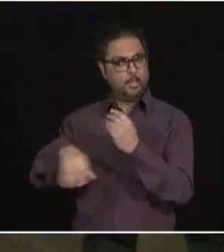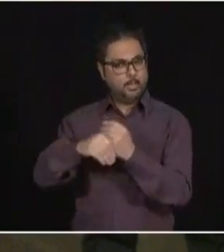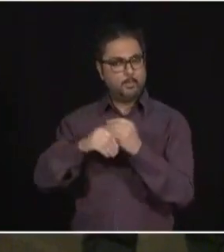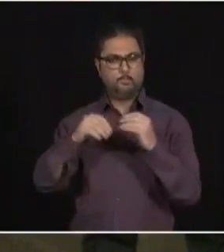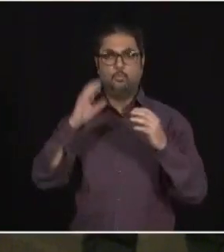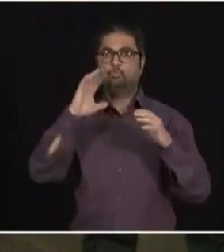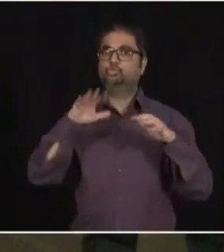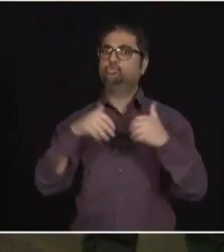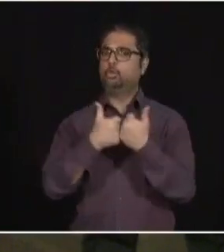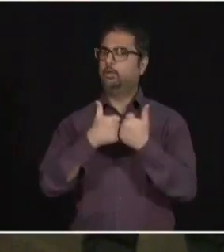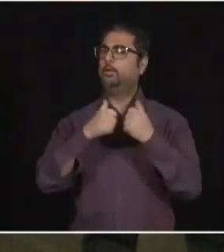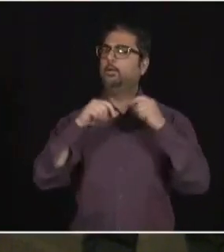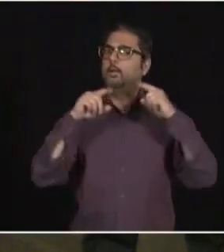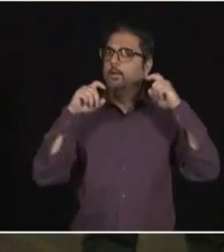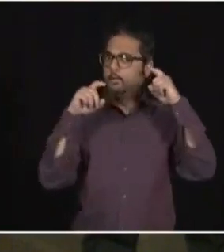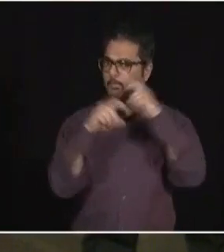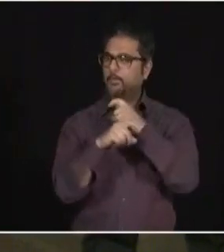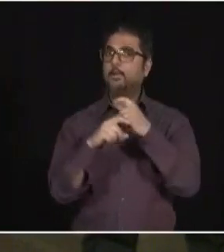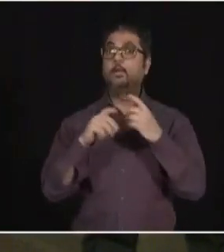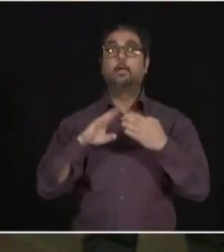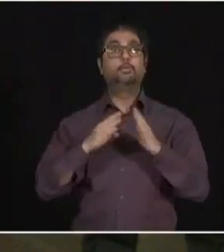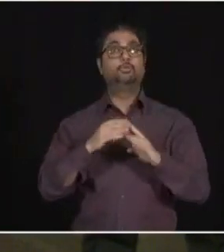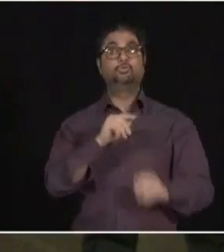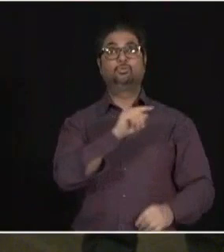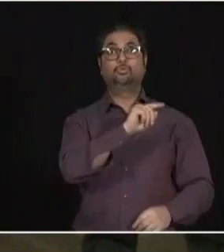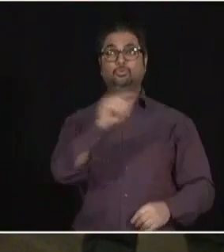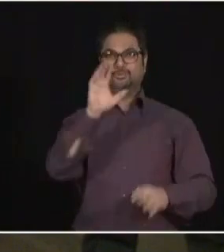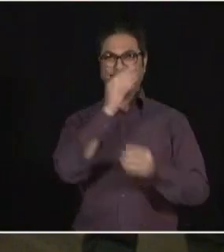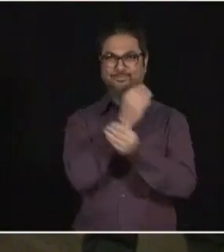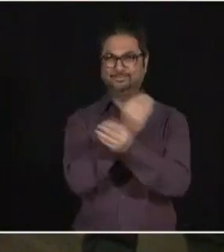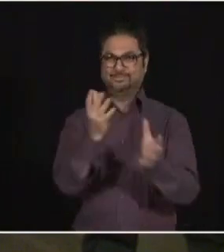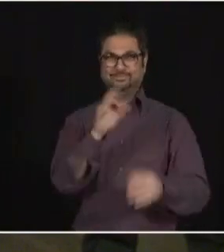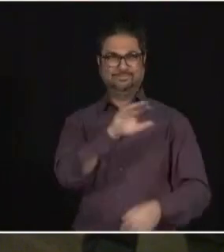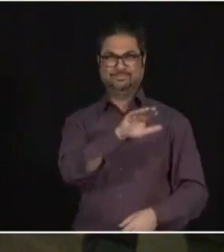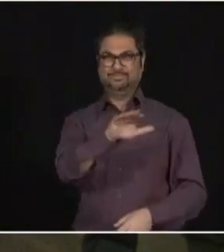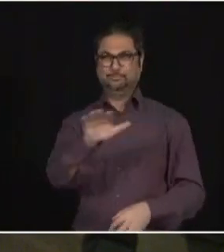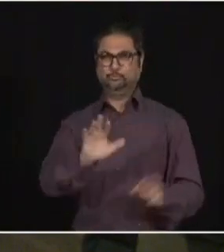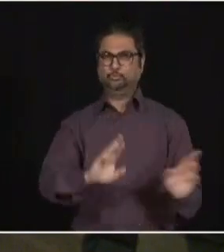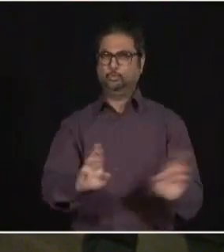are ready and we will be there for you when support is needed.